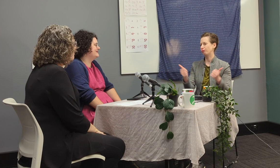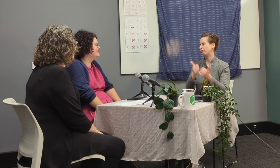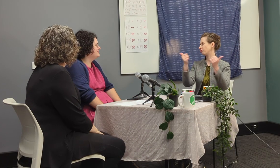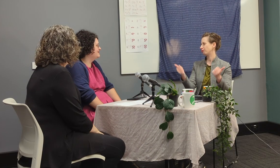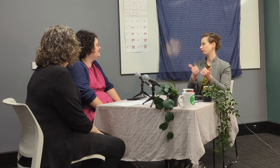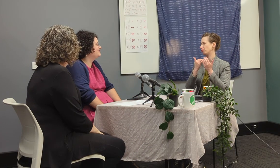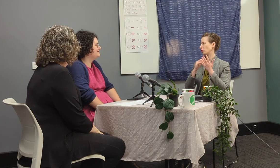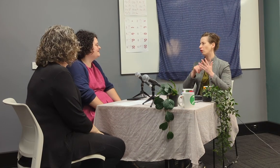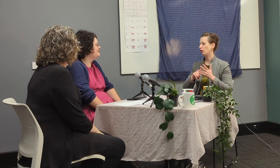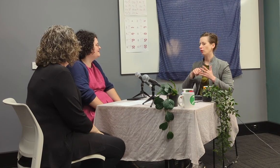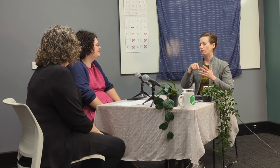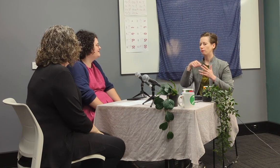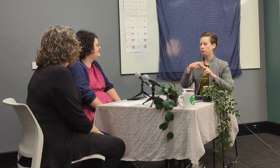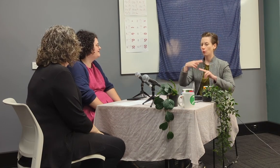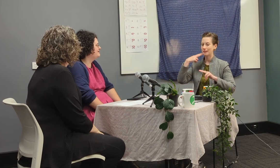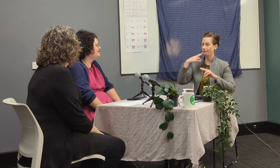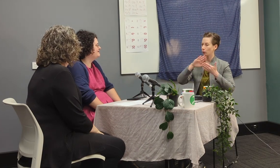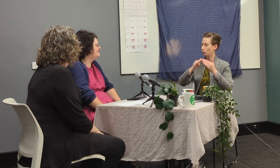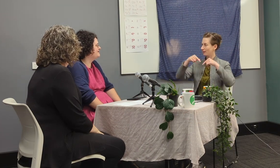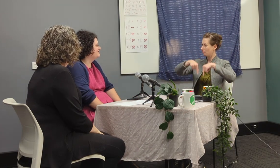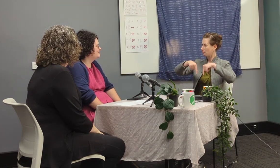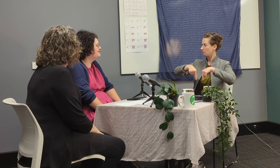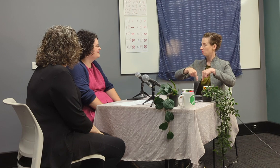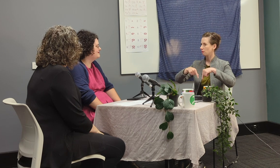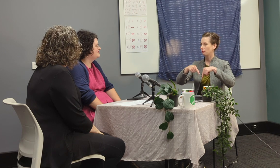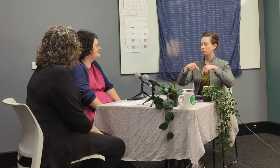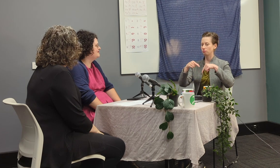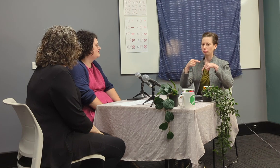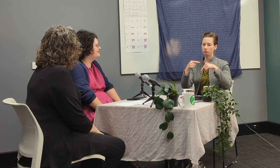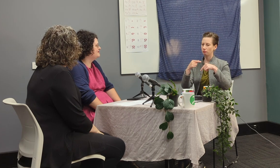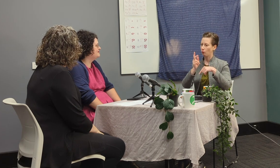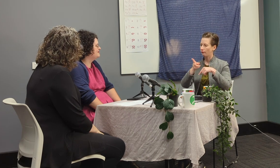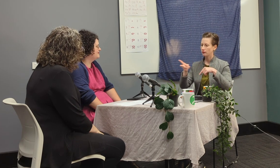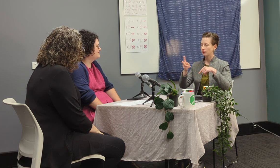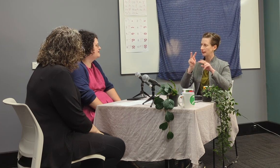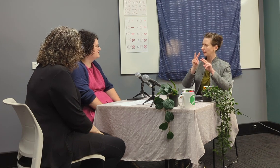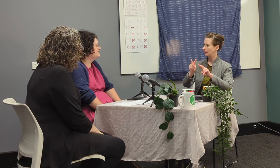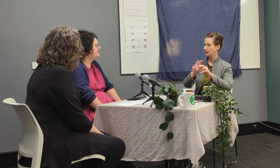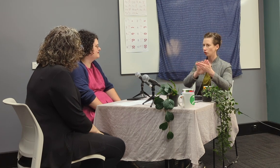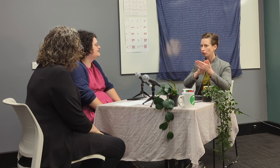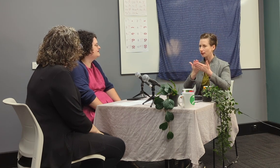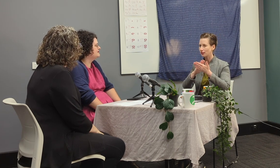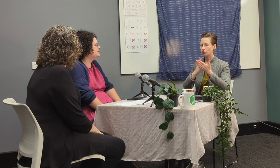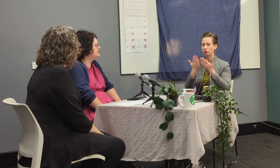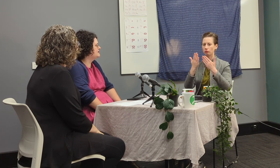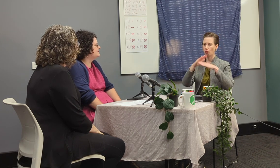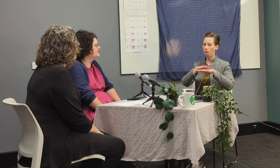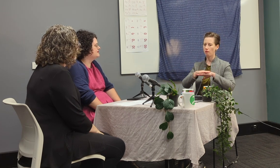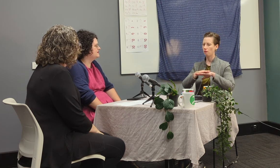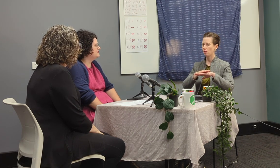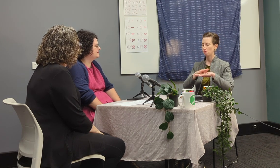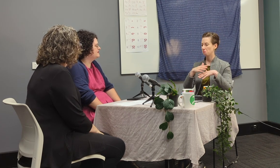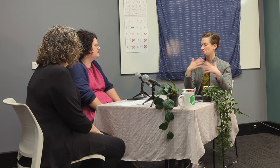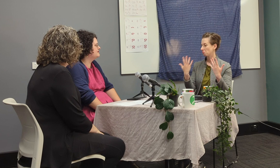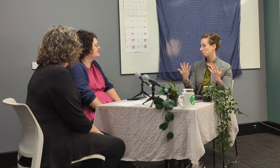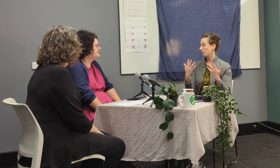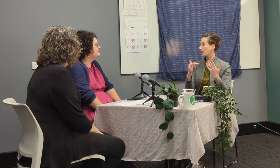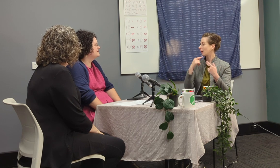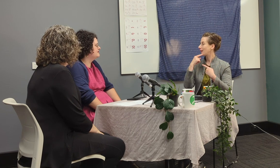It was more about the Deaf community here who often view translations.